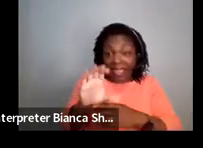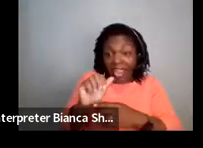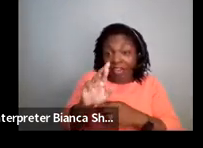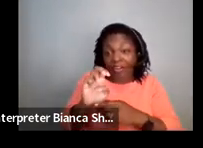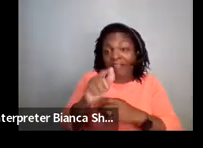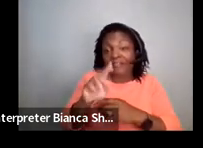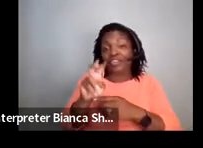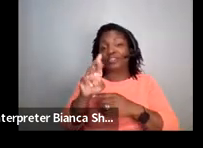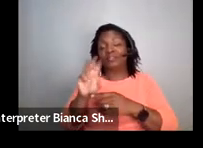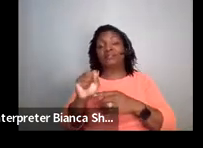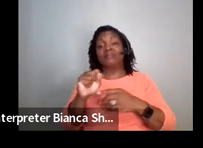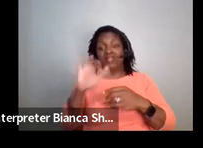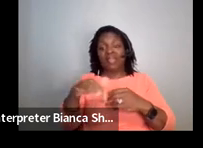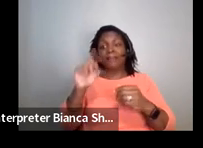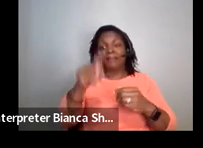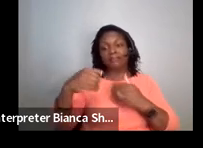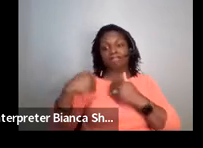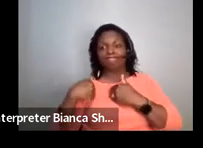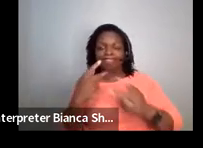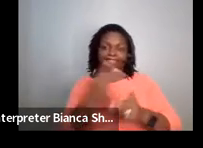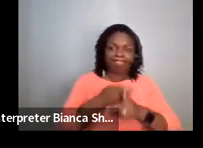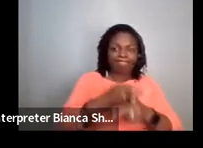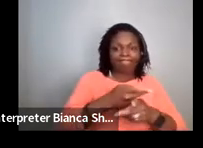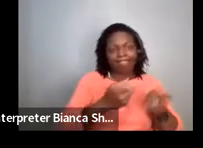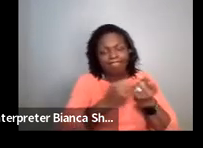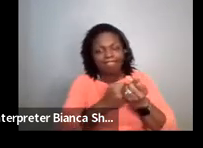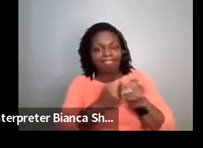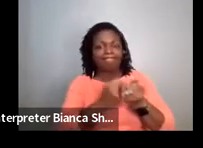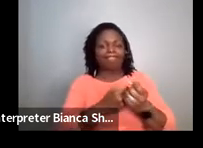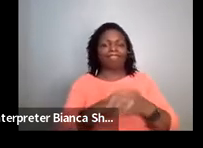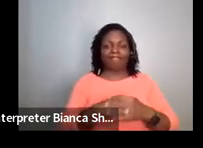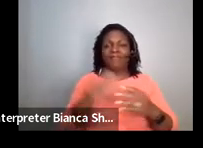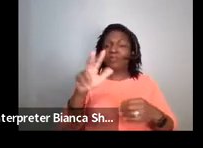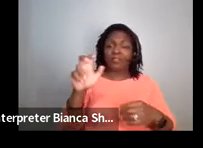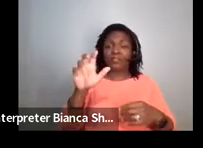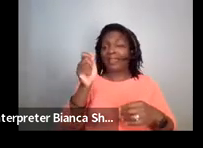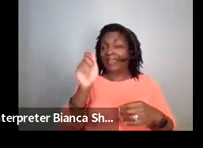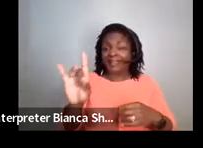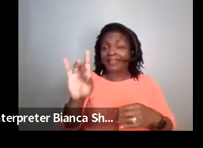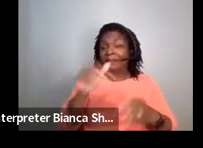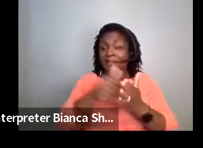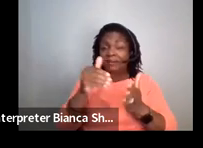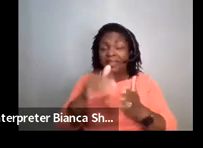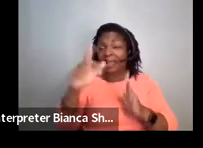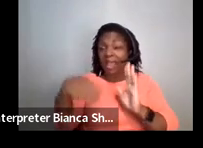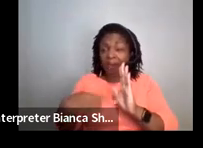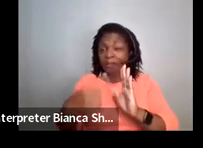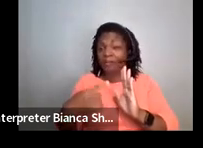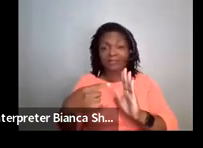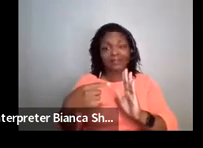All right, Alzheimer's alone cost the state millions and millions to our Medicaid.